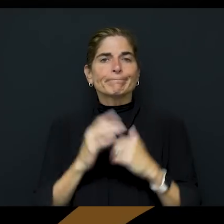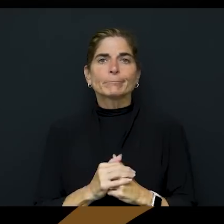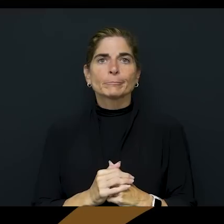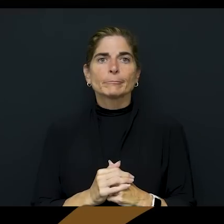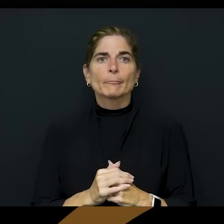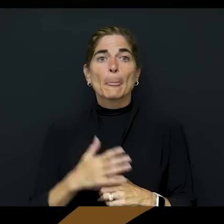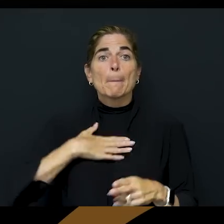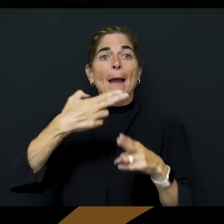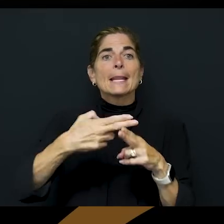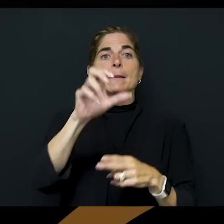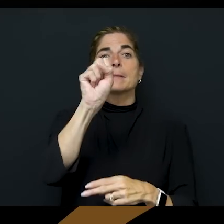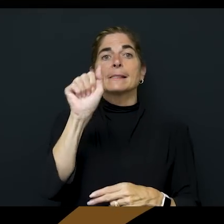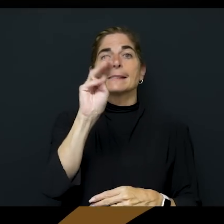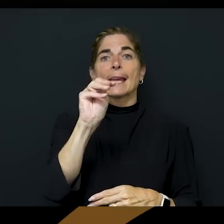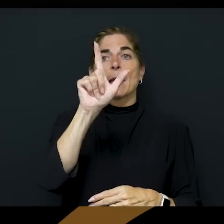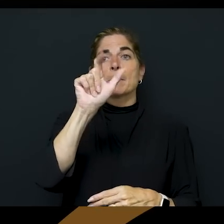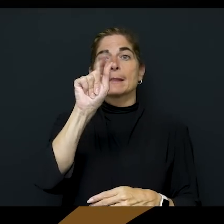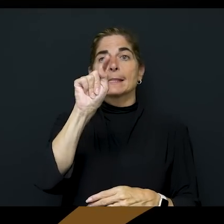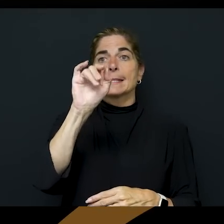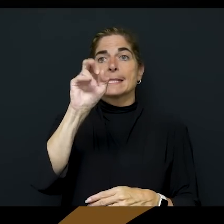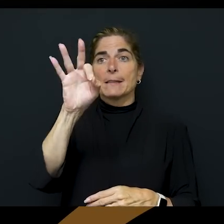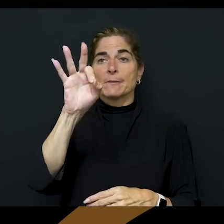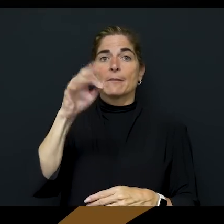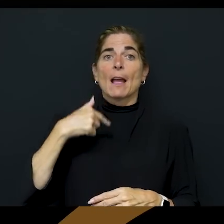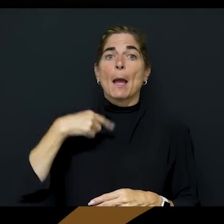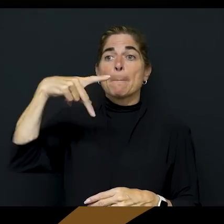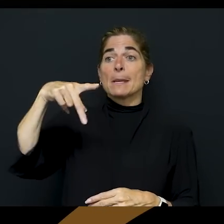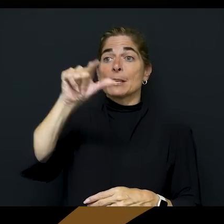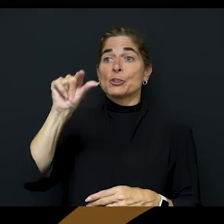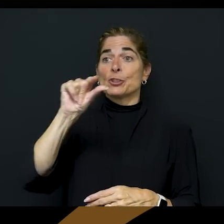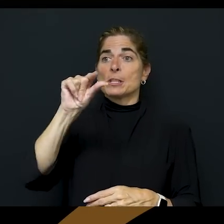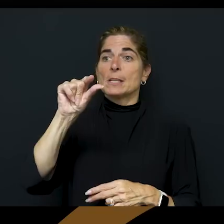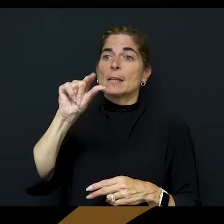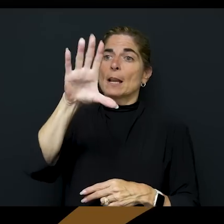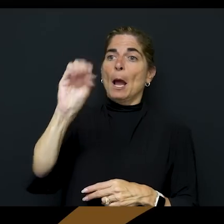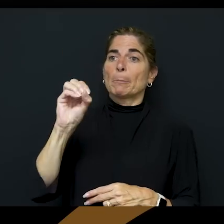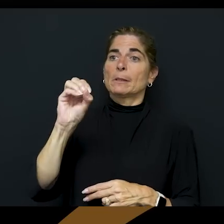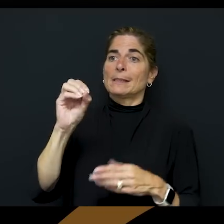I'm Sam Latif. I’m P&G’s company accessibility leader and I happen to be blind.